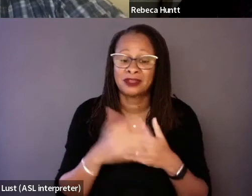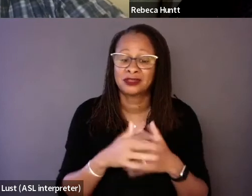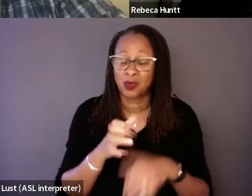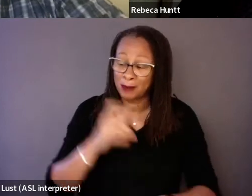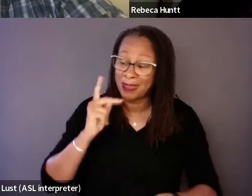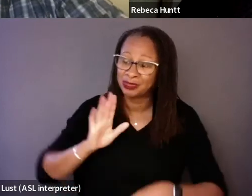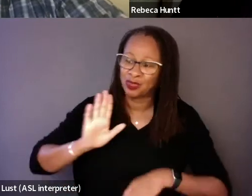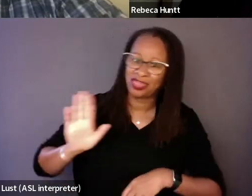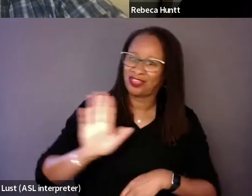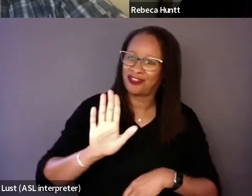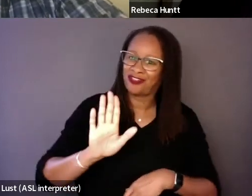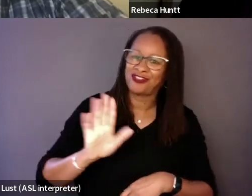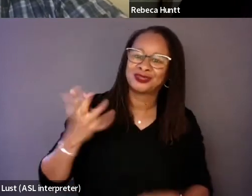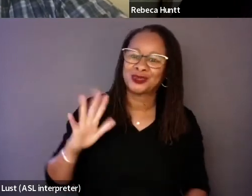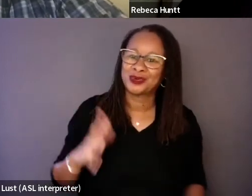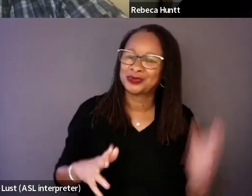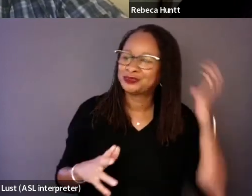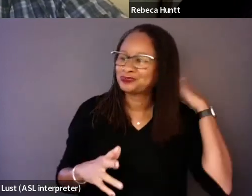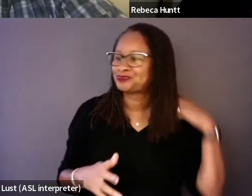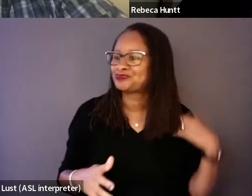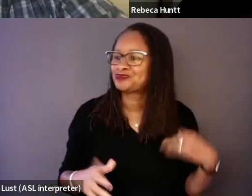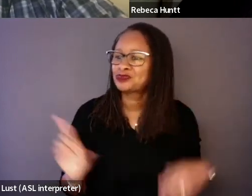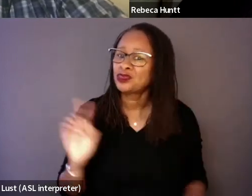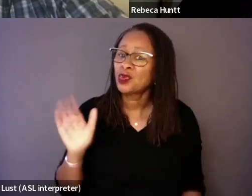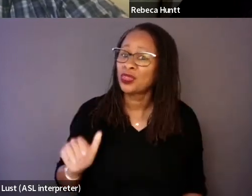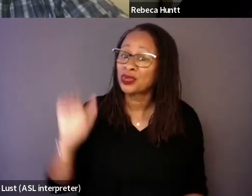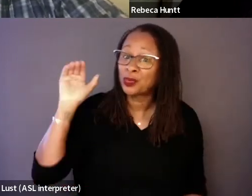into their sort of the world they grew up in for a second.